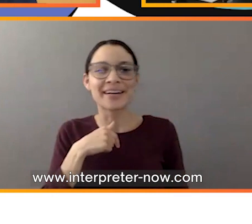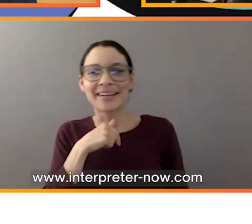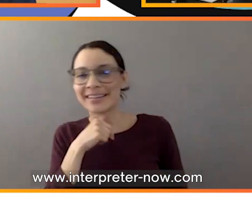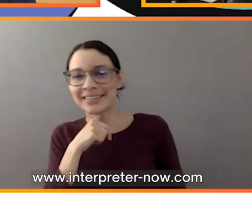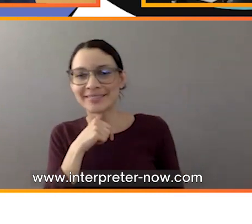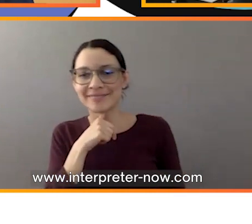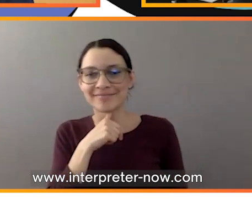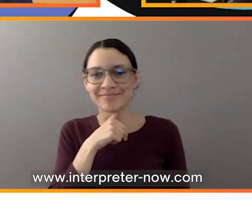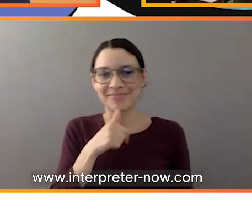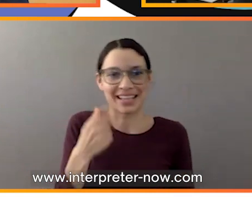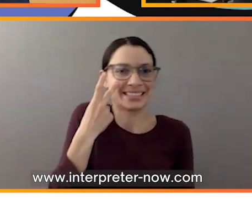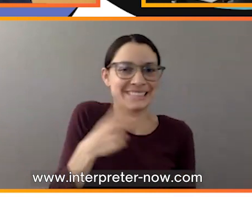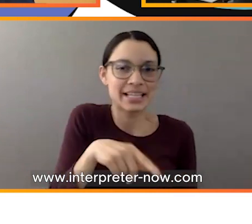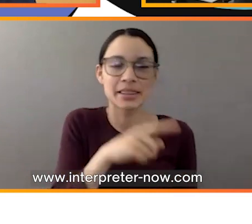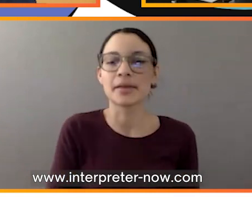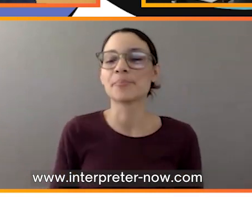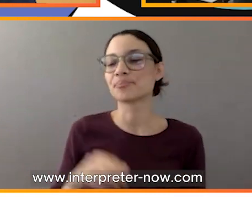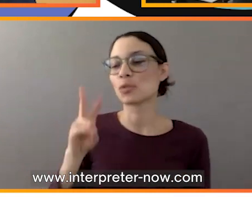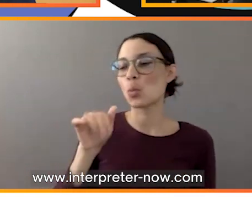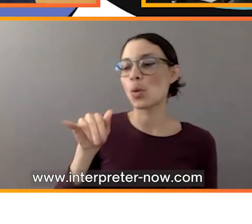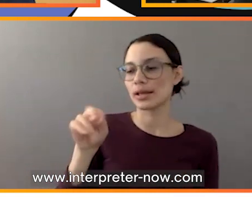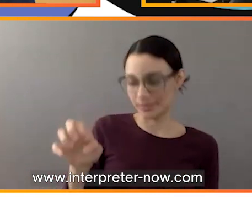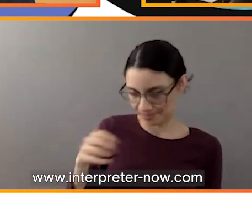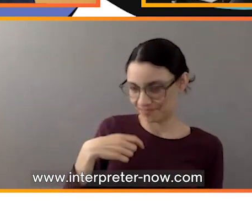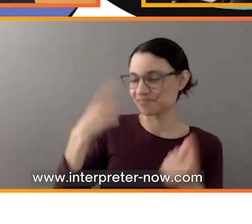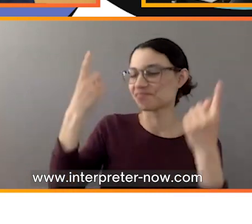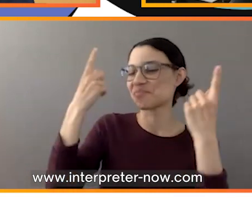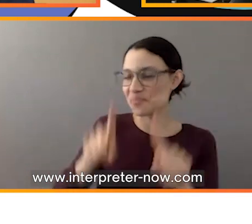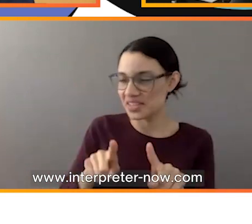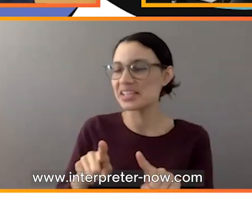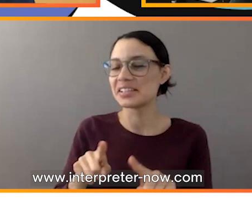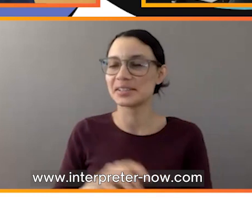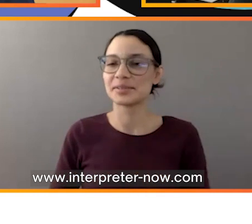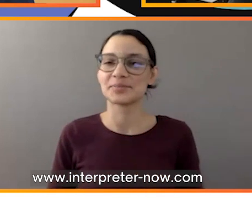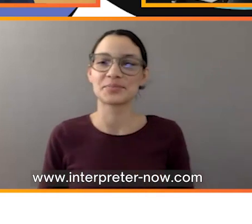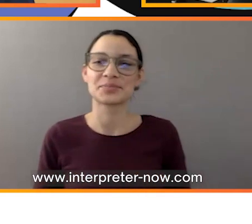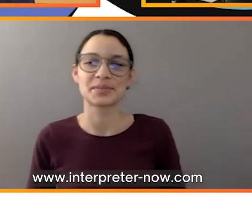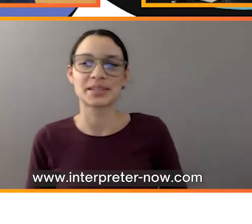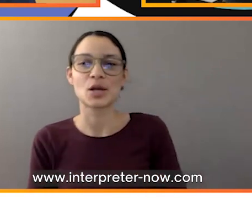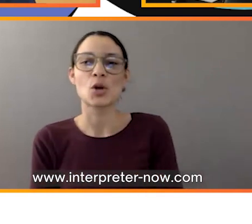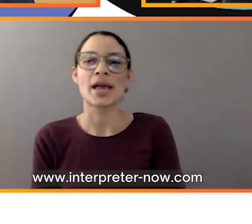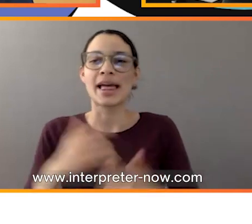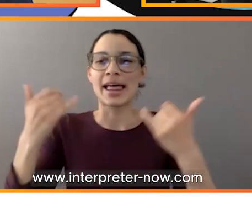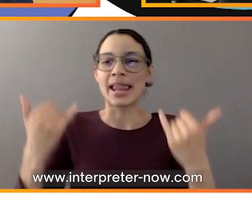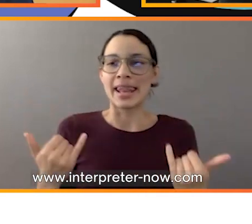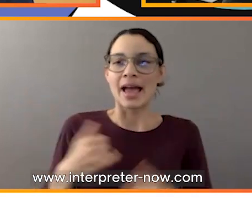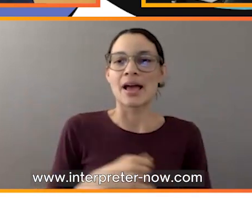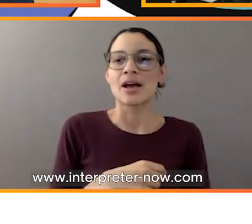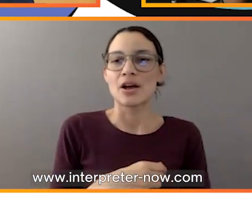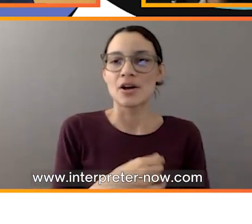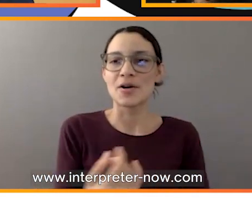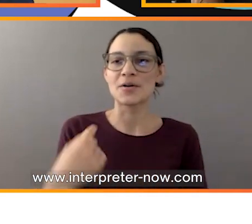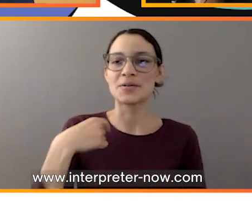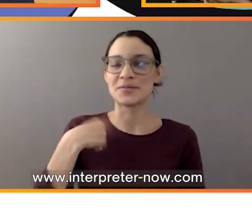changing the ecosystem.